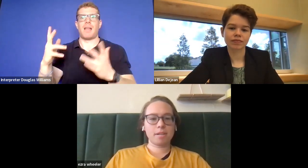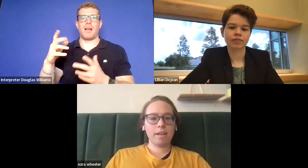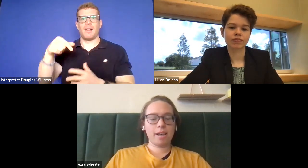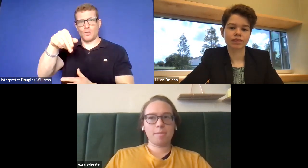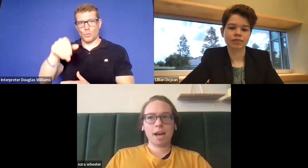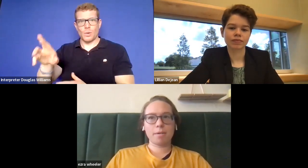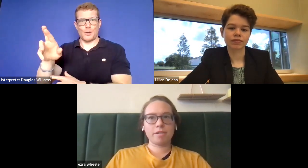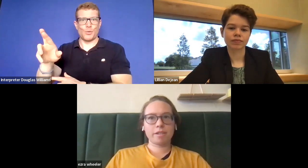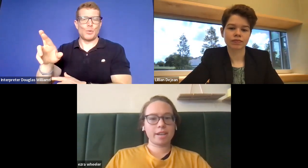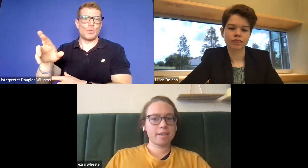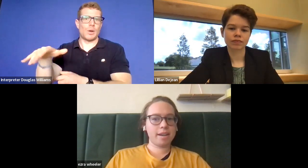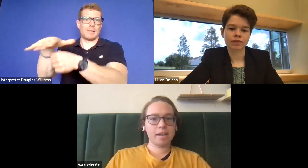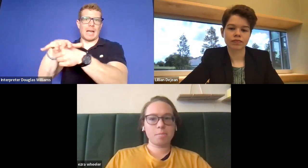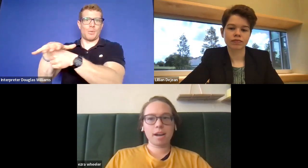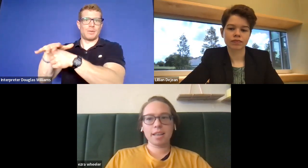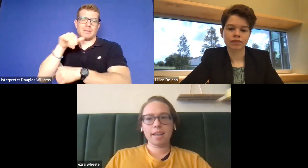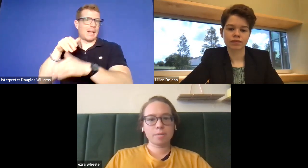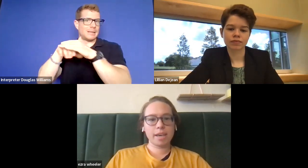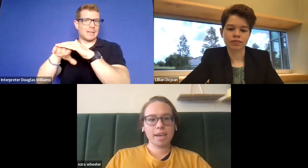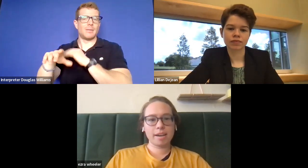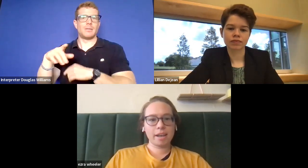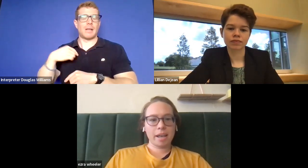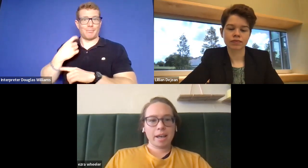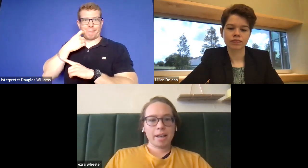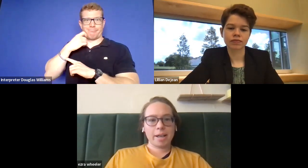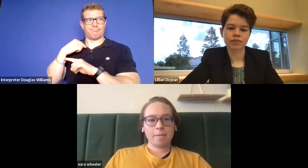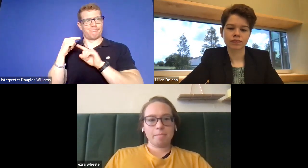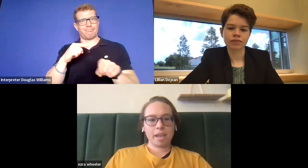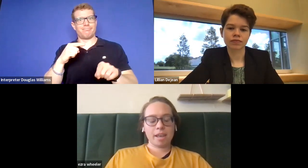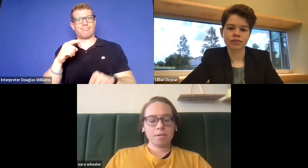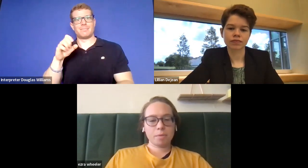I was just at San Diego Pride last weekend and that was really difficult.